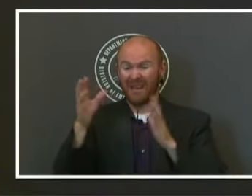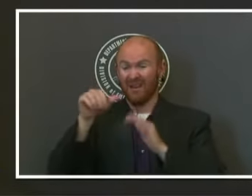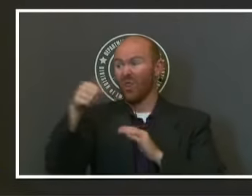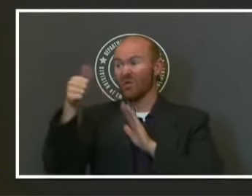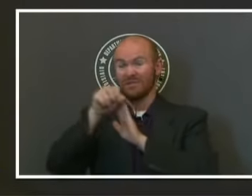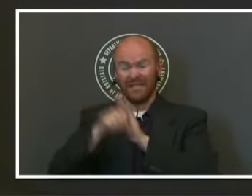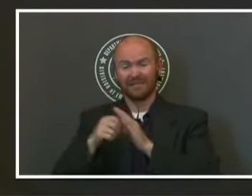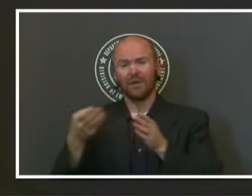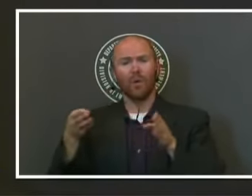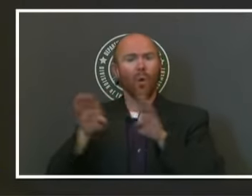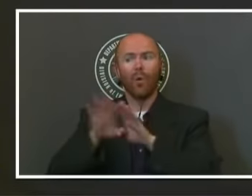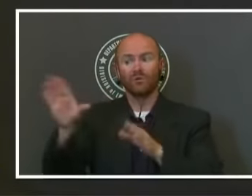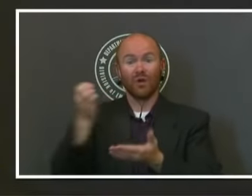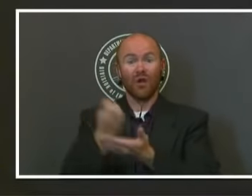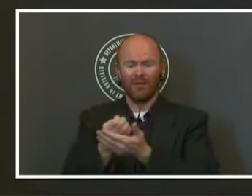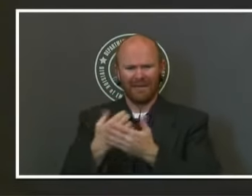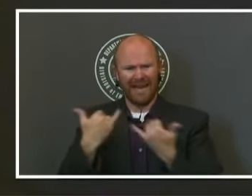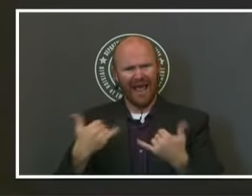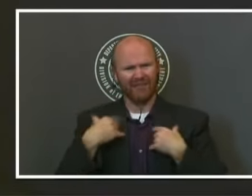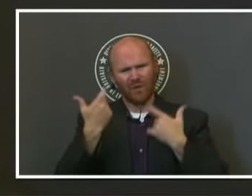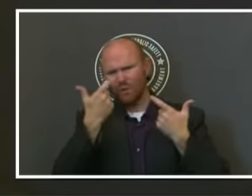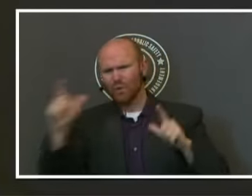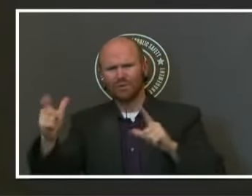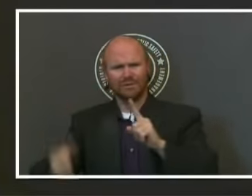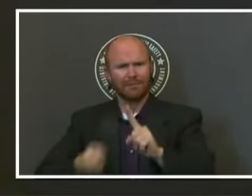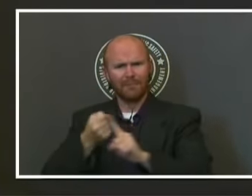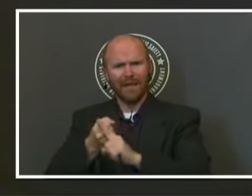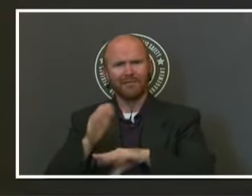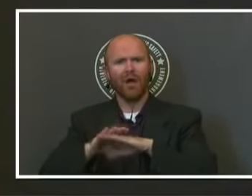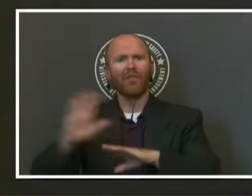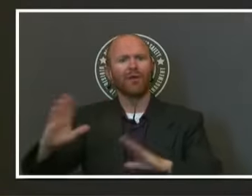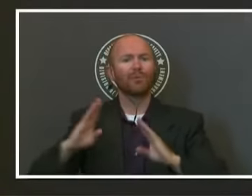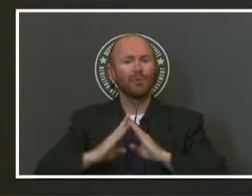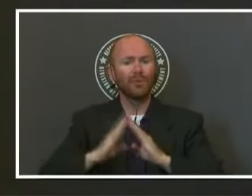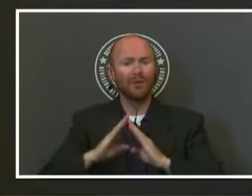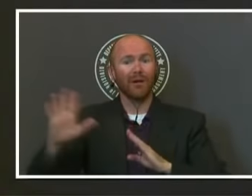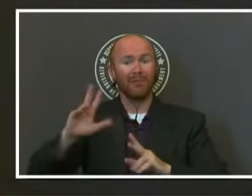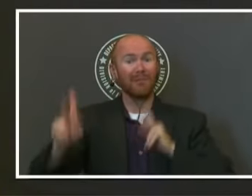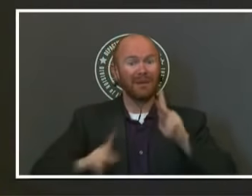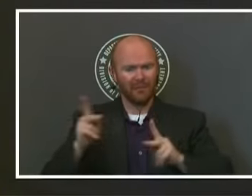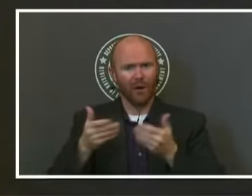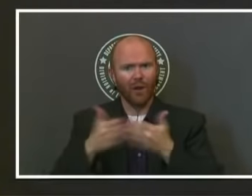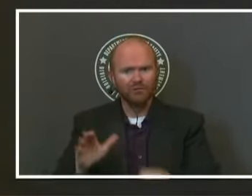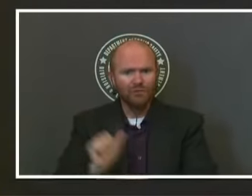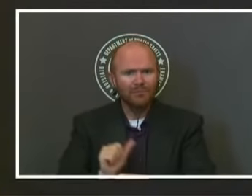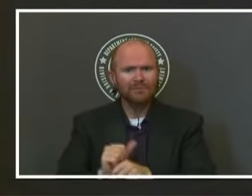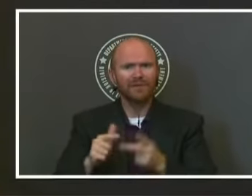significant negative affect on